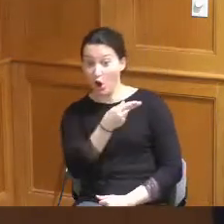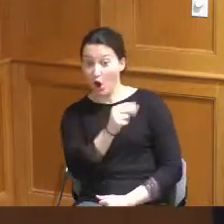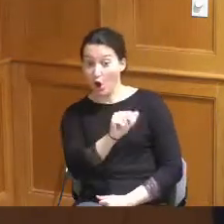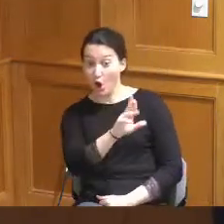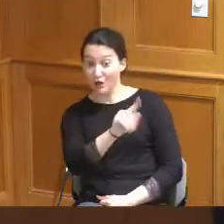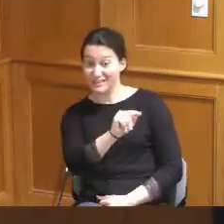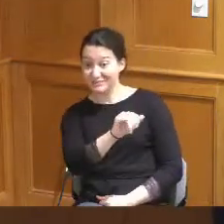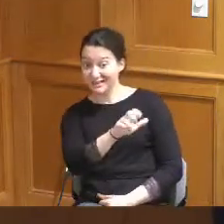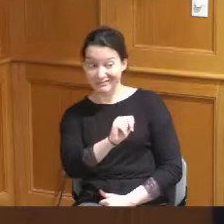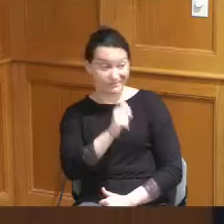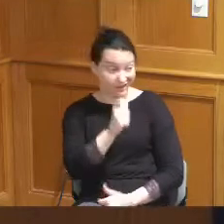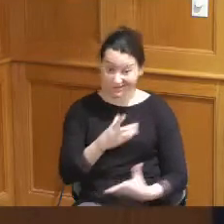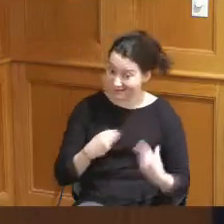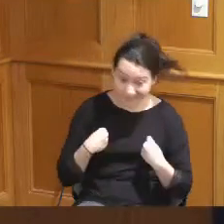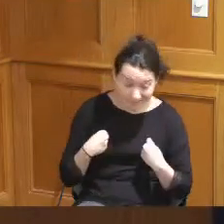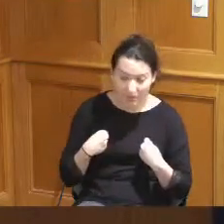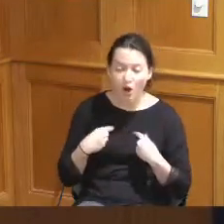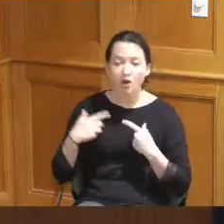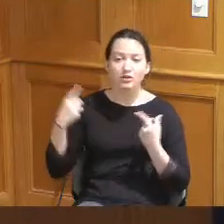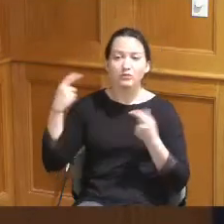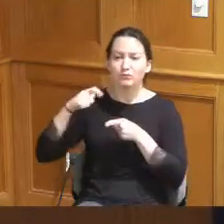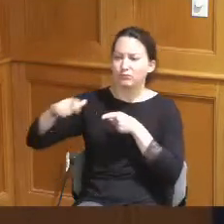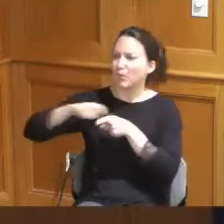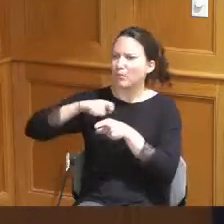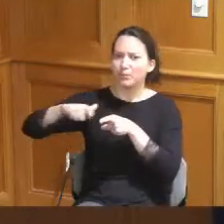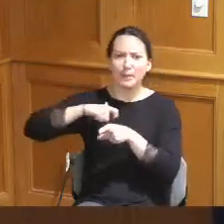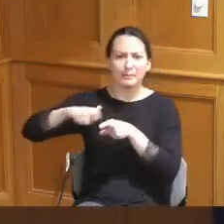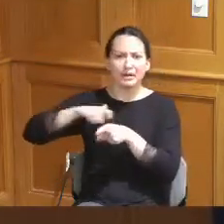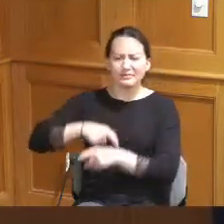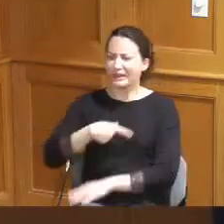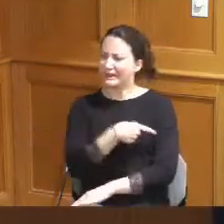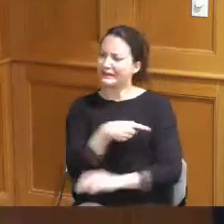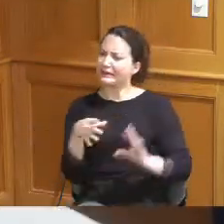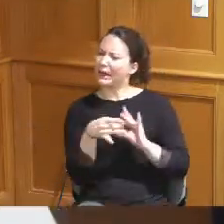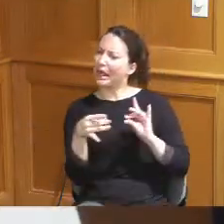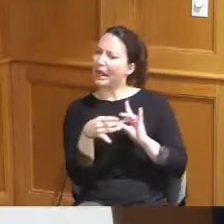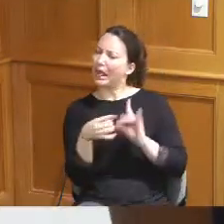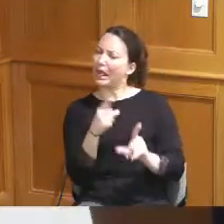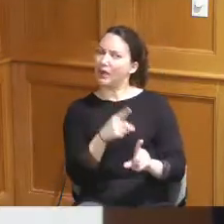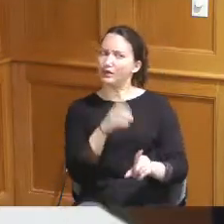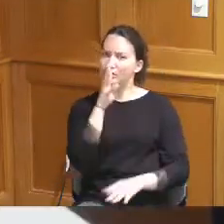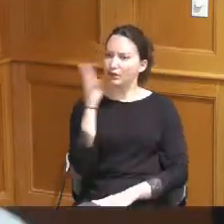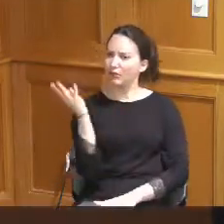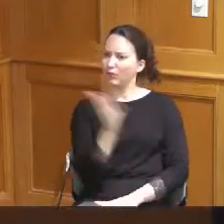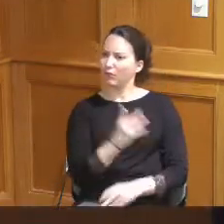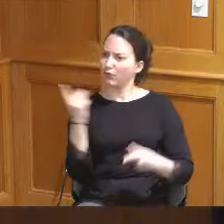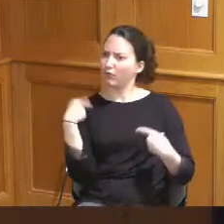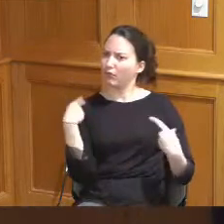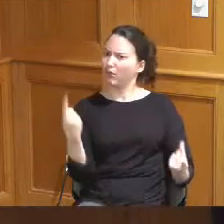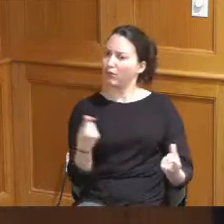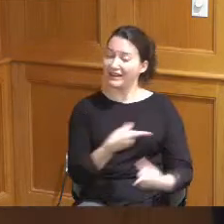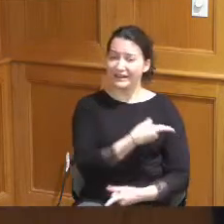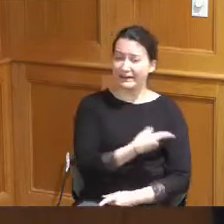I'm getting calls now from down and he says that they've been left behind and he told me that it